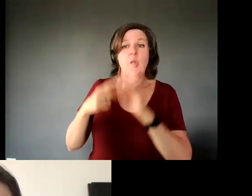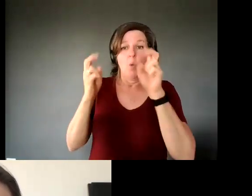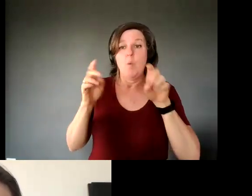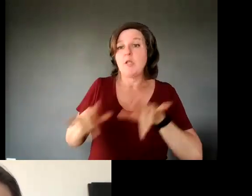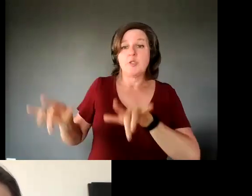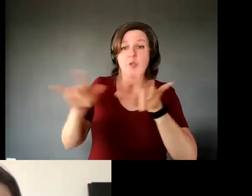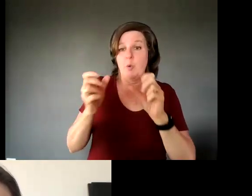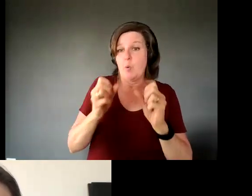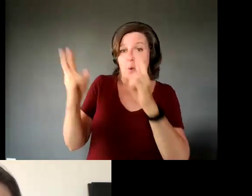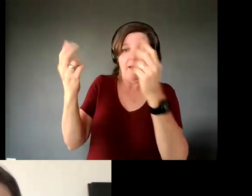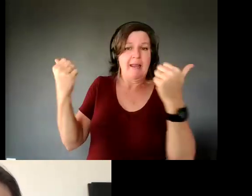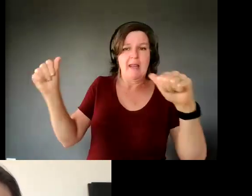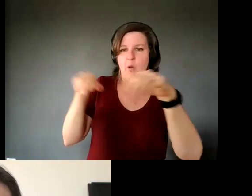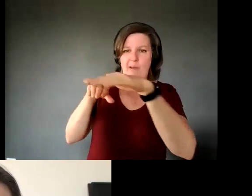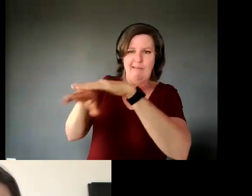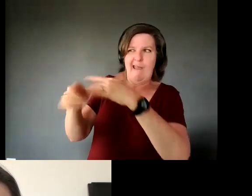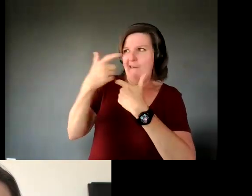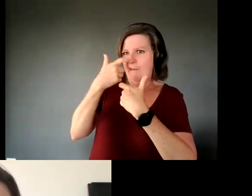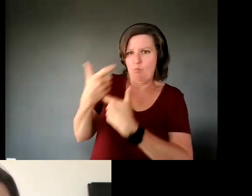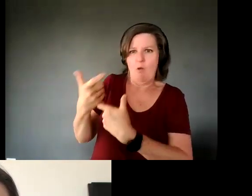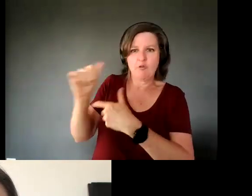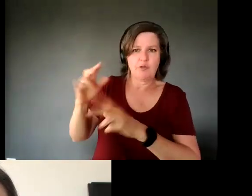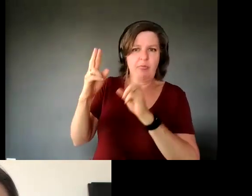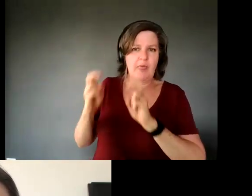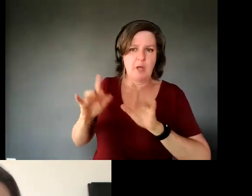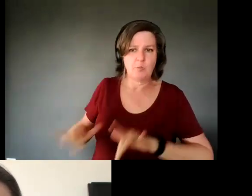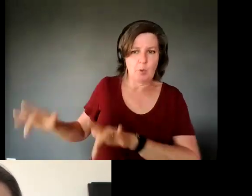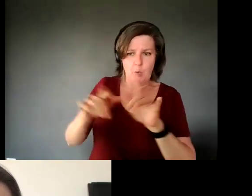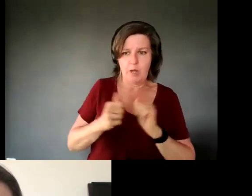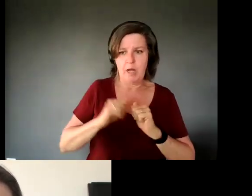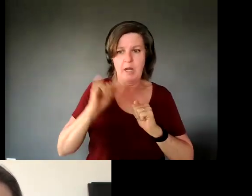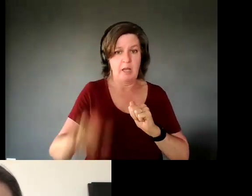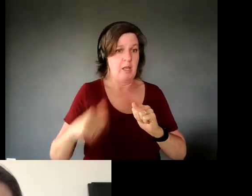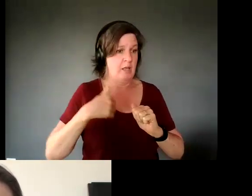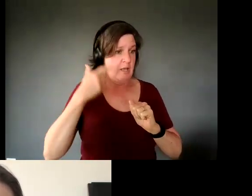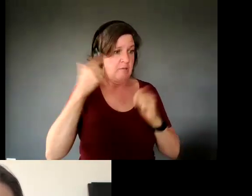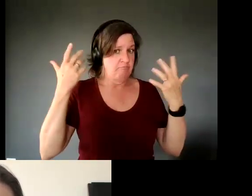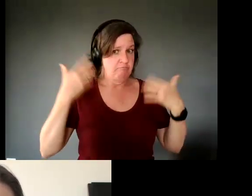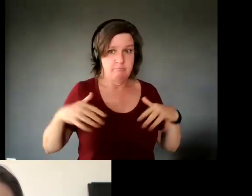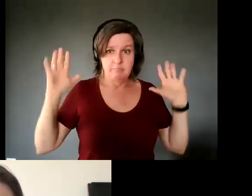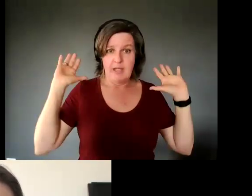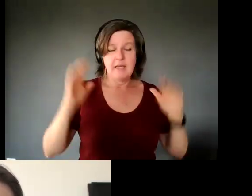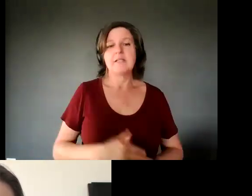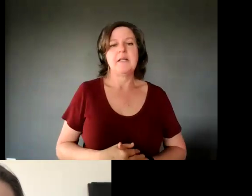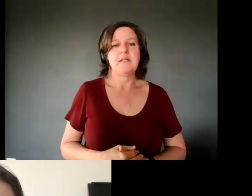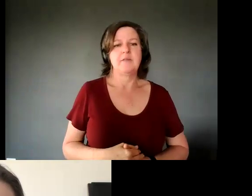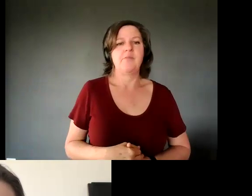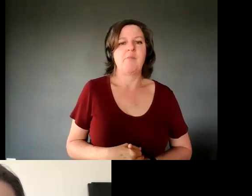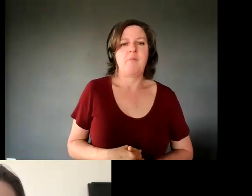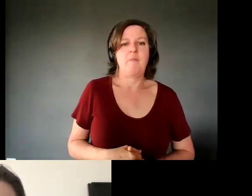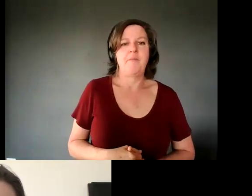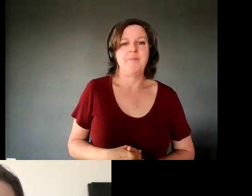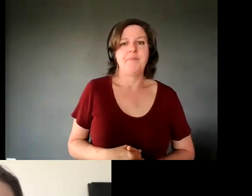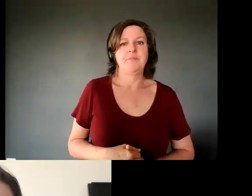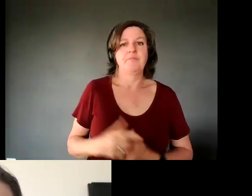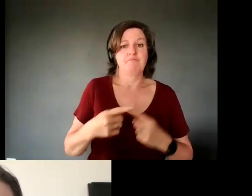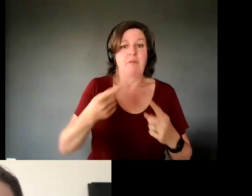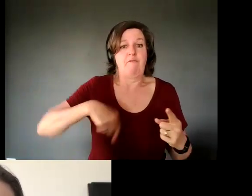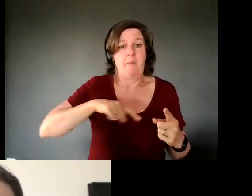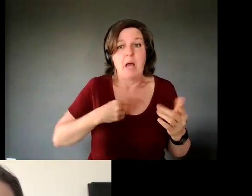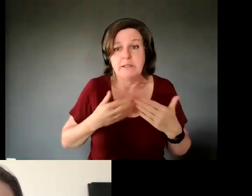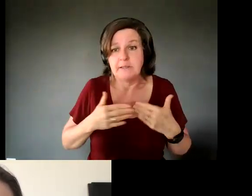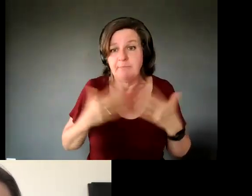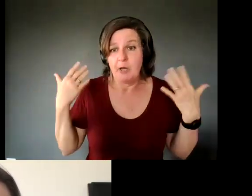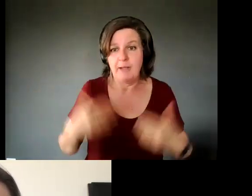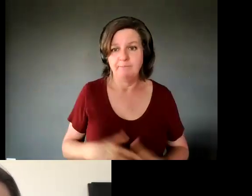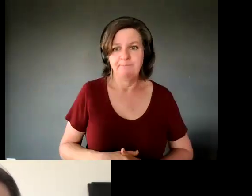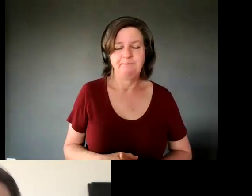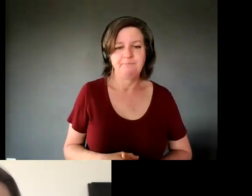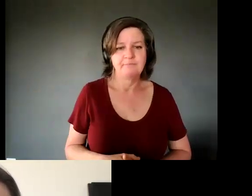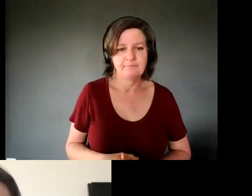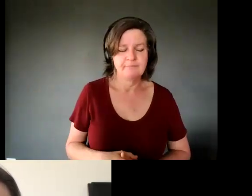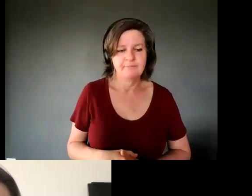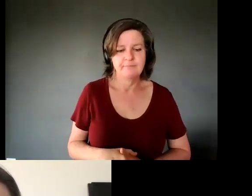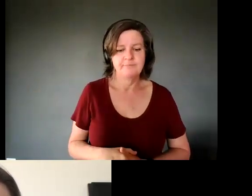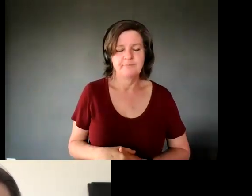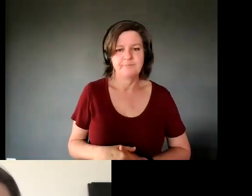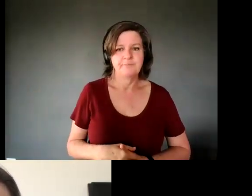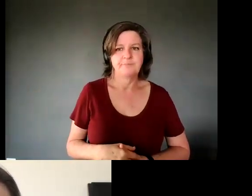watch the recording. And so with that, I think that is it. From us, anyway. So thanks, again, Keely.